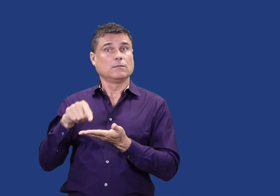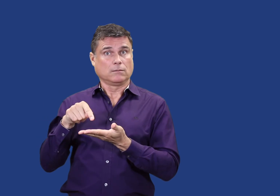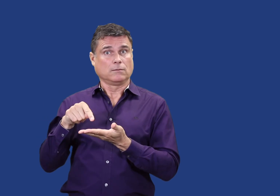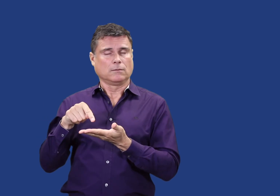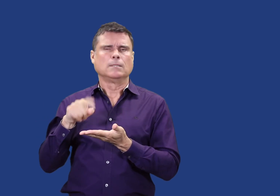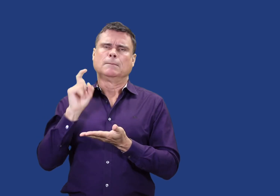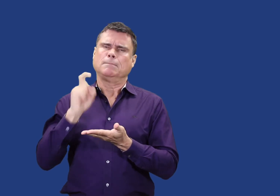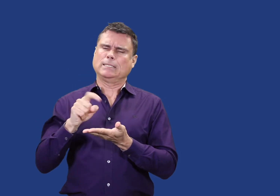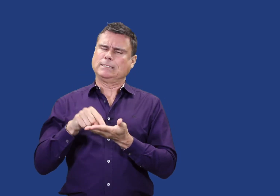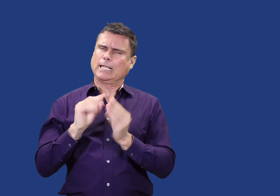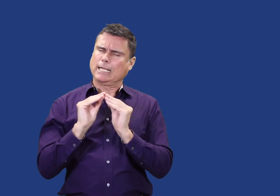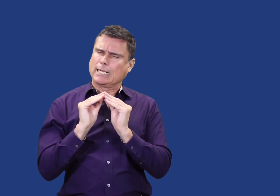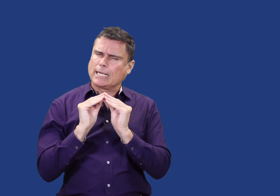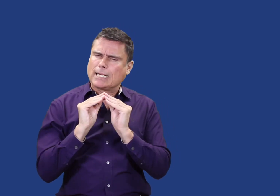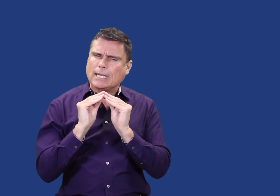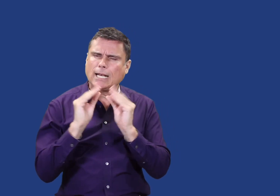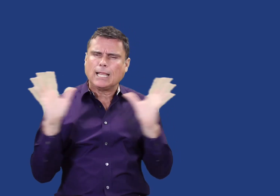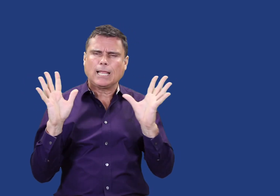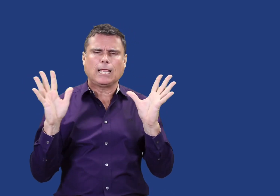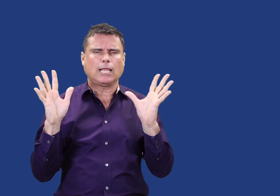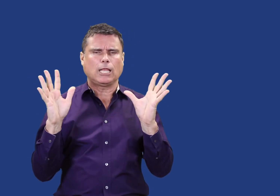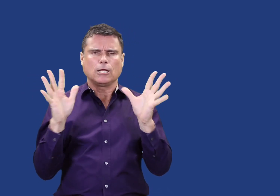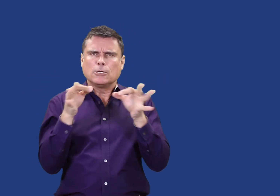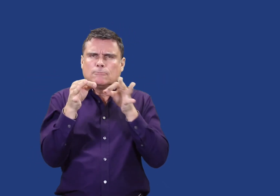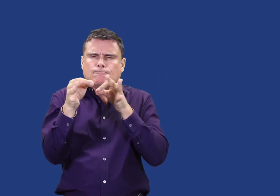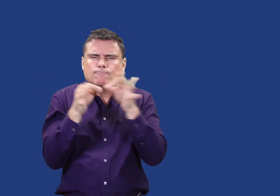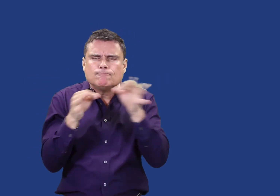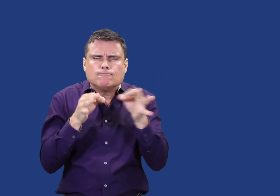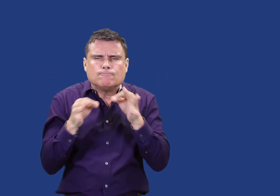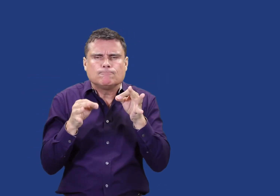NEEDS TO BE CLEARLY DEFINED,